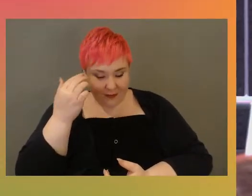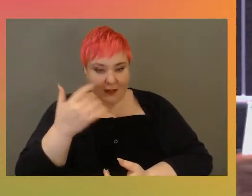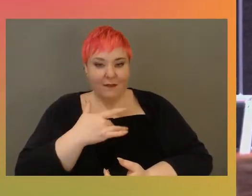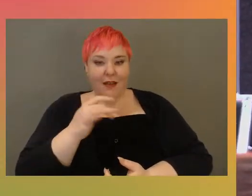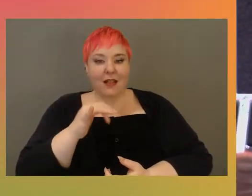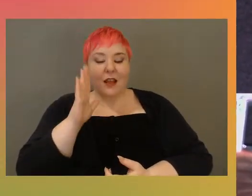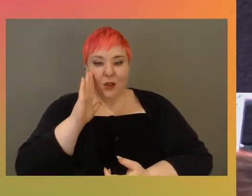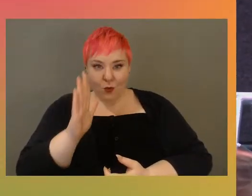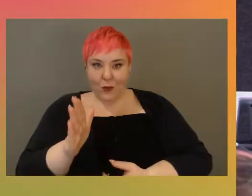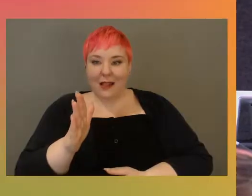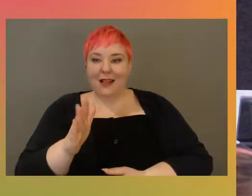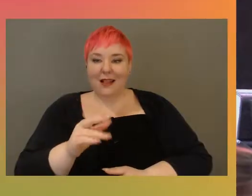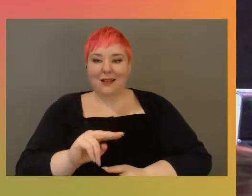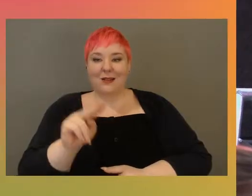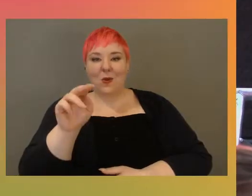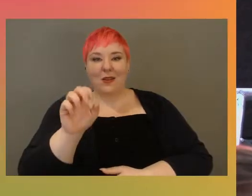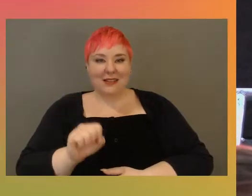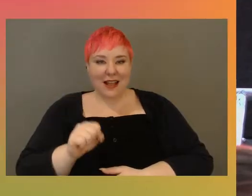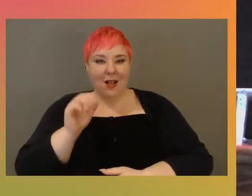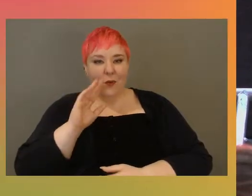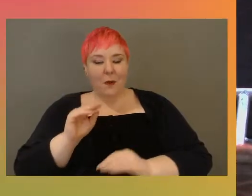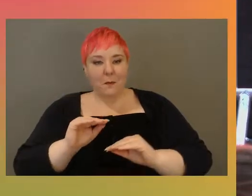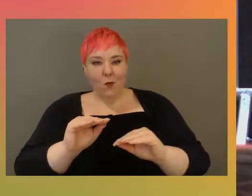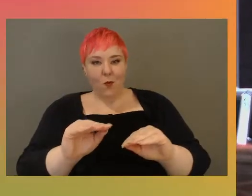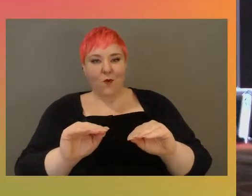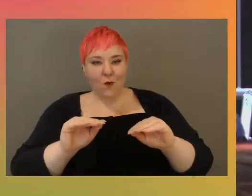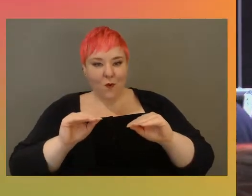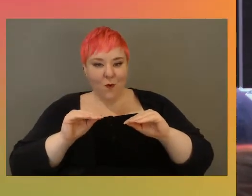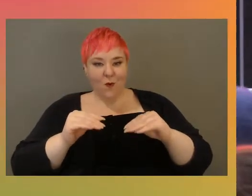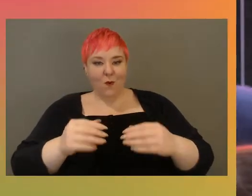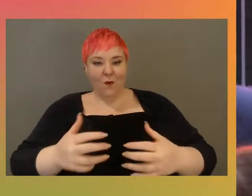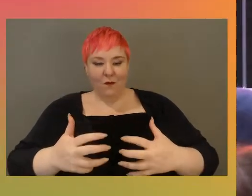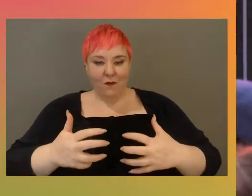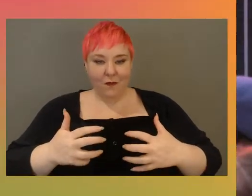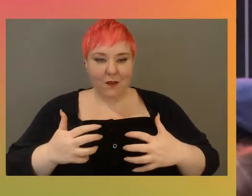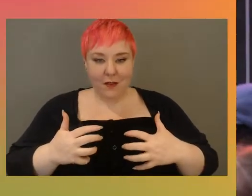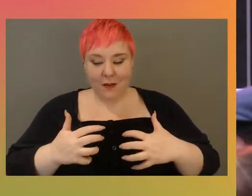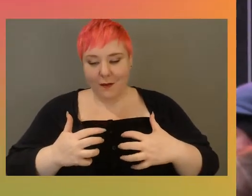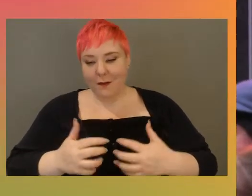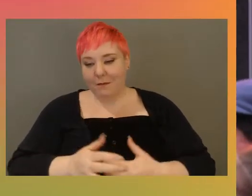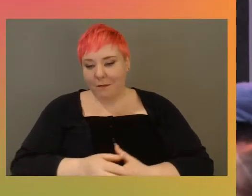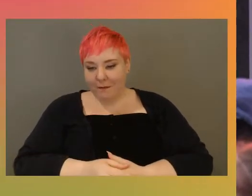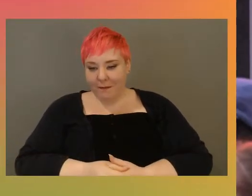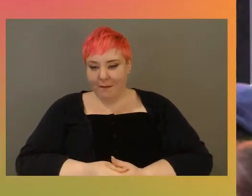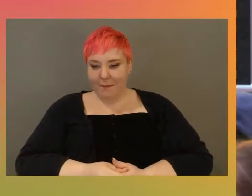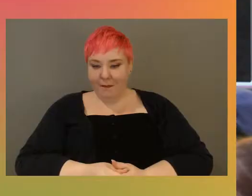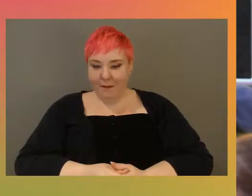TOWARDS THE BIG TOES, MOVE YOUR ELBOWS FORWARD. LOOK WHERE YOU ARE GOING. MOVE NORTH AND SOUTH ON THE